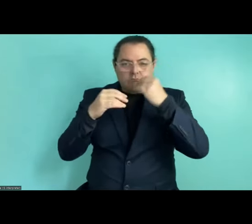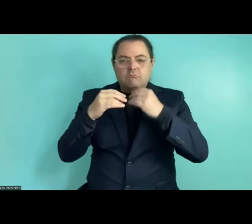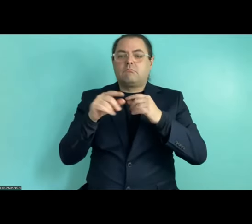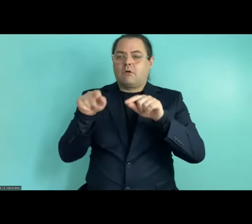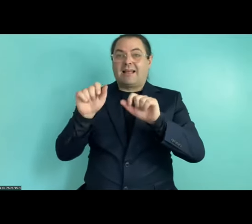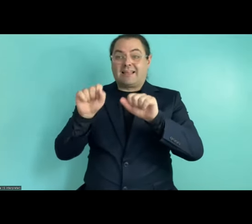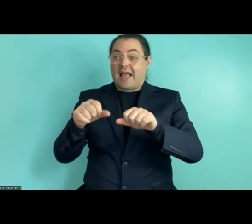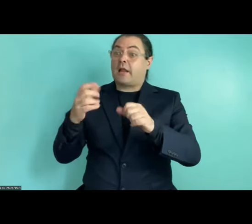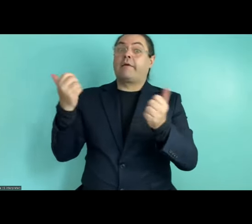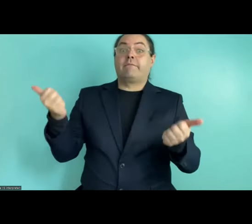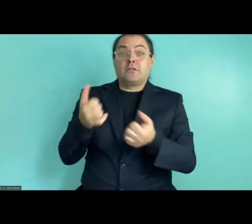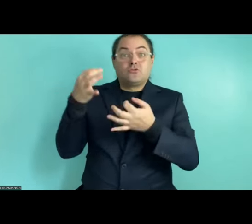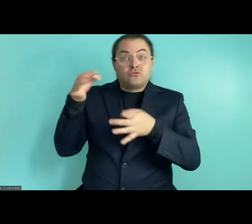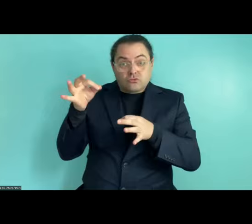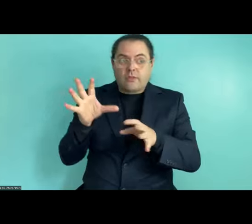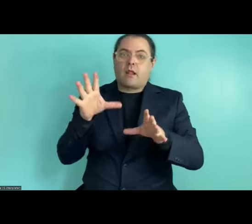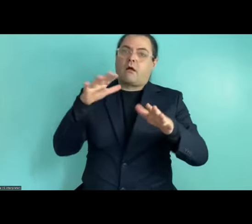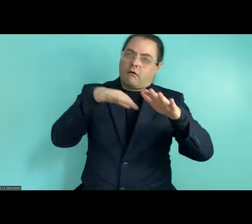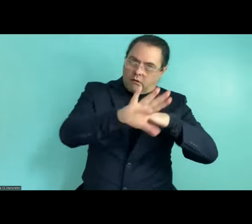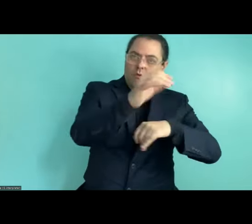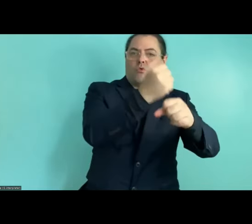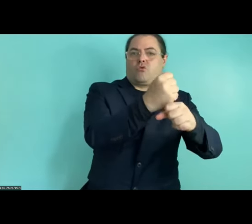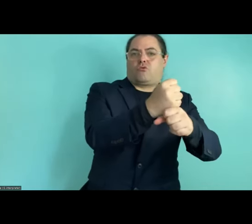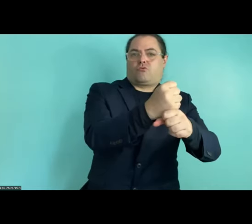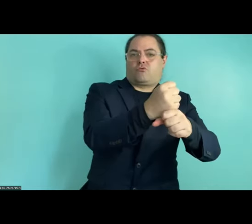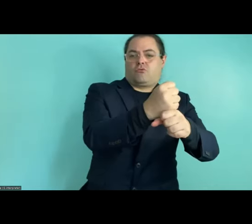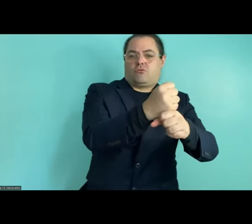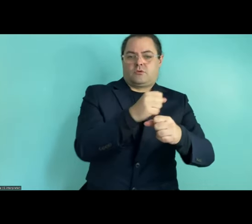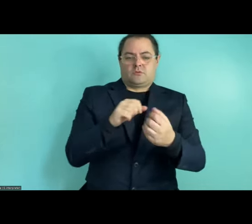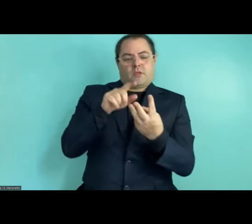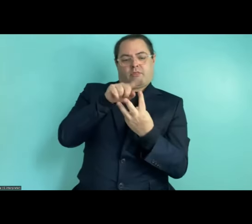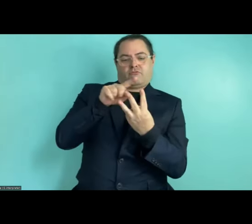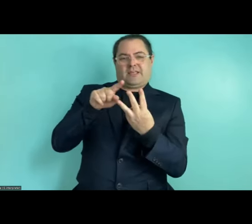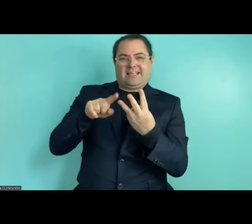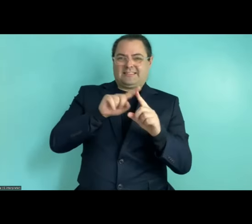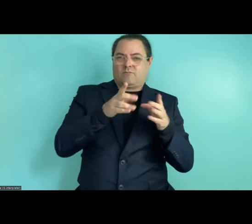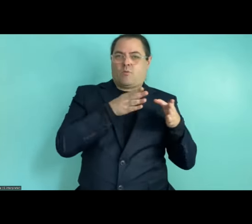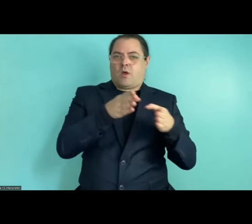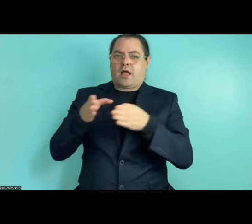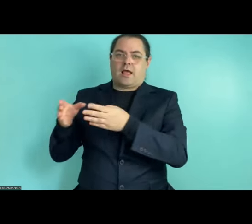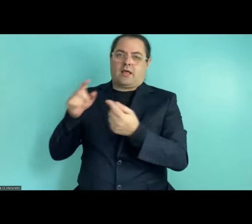15:48:49 So, these are three key pillars of the three key approaches in terms of partnership